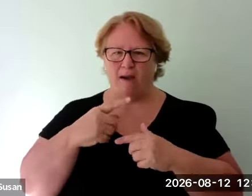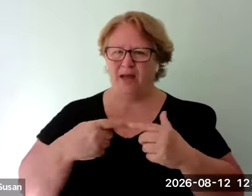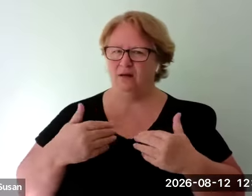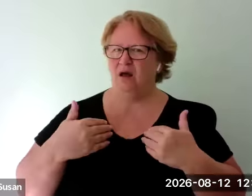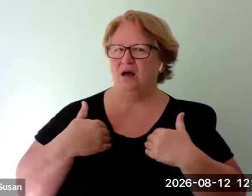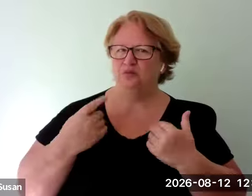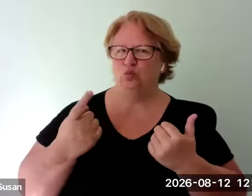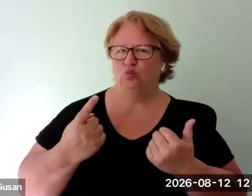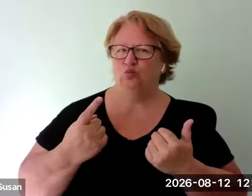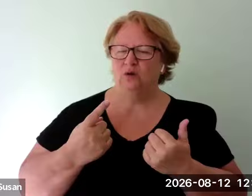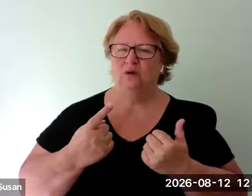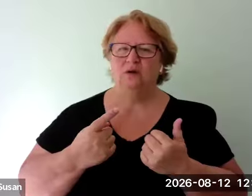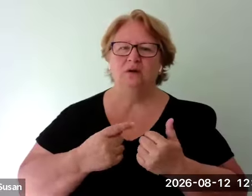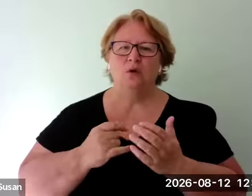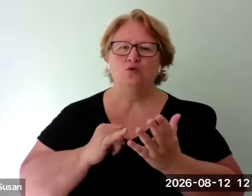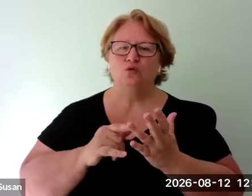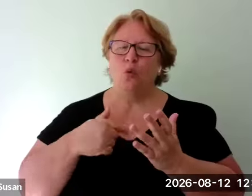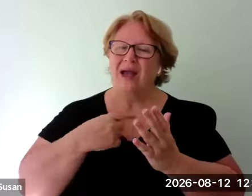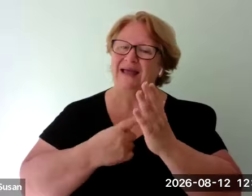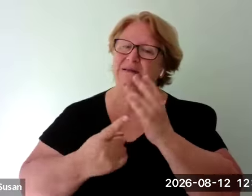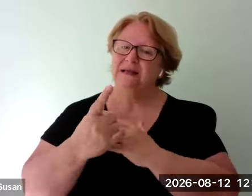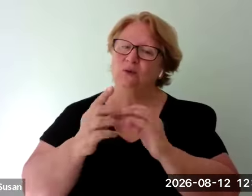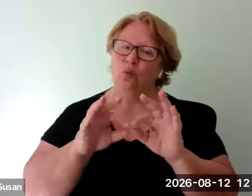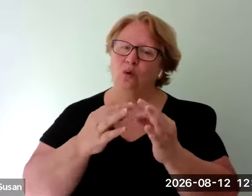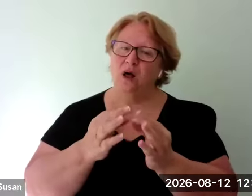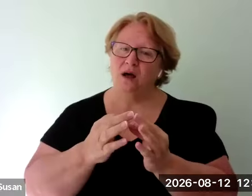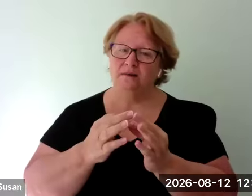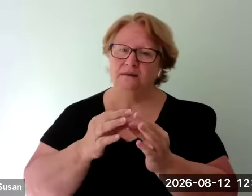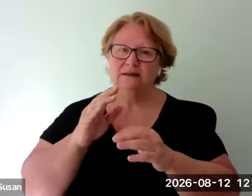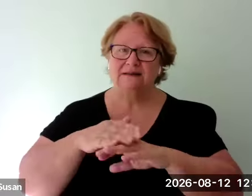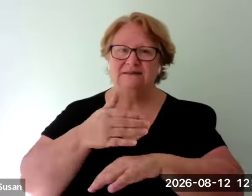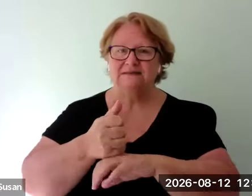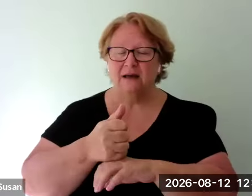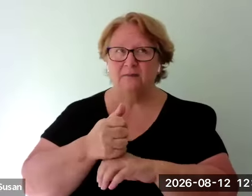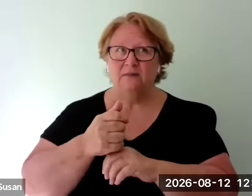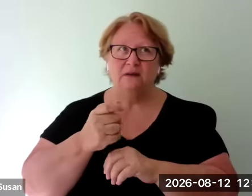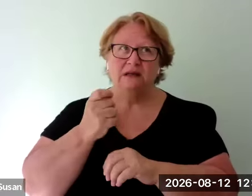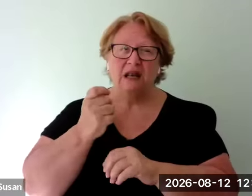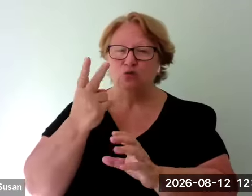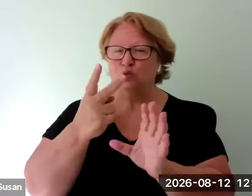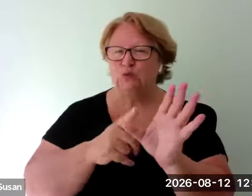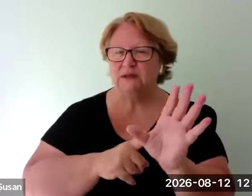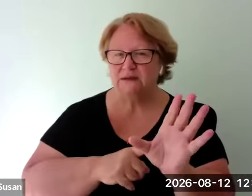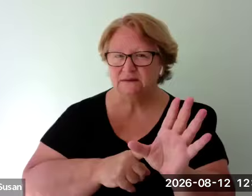imagine most of you have been there before for more information about us. And where we've come from. So we'